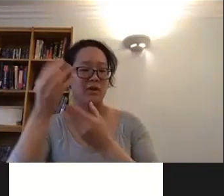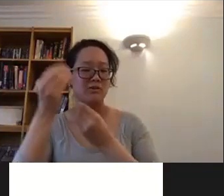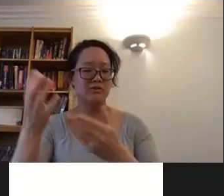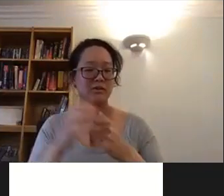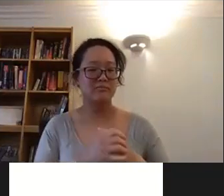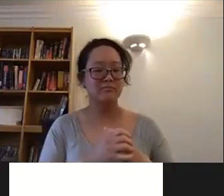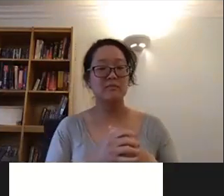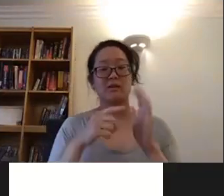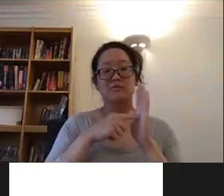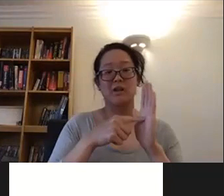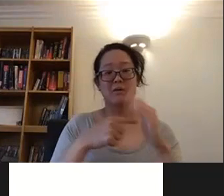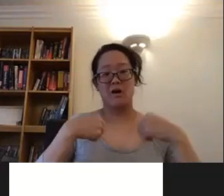clarification of information.